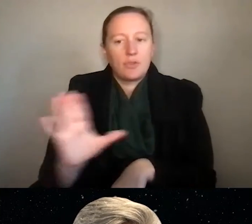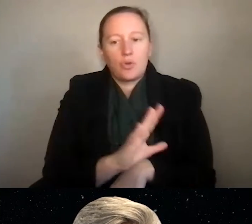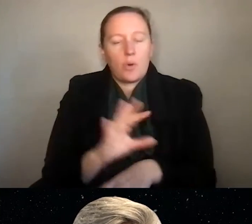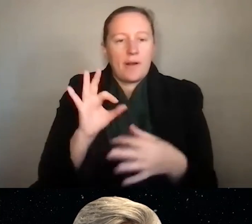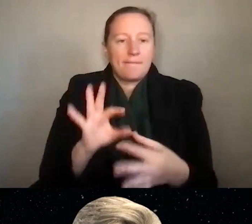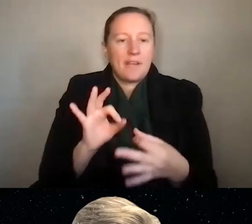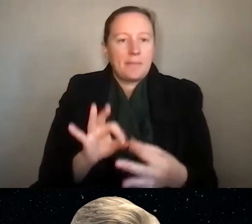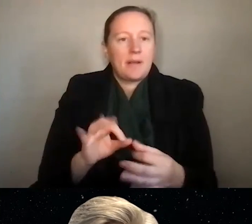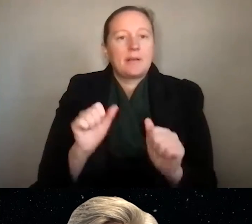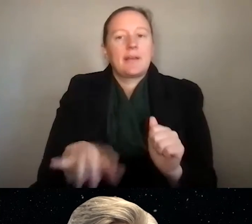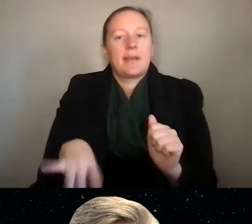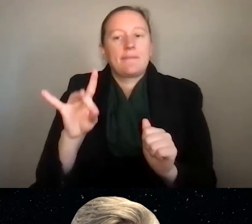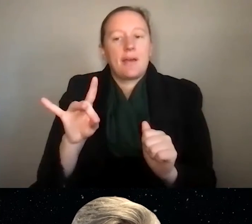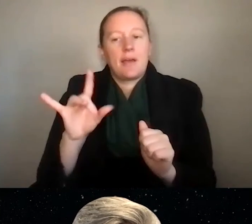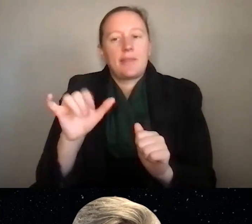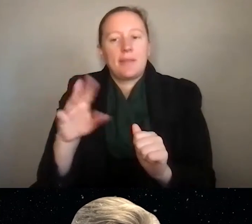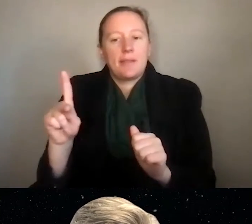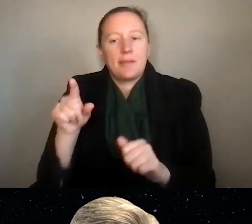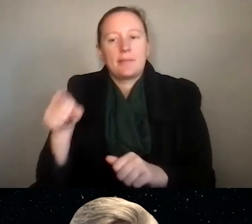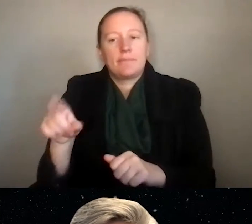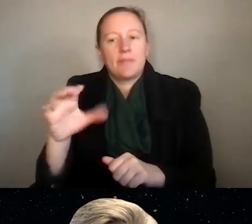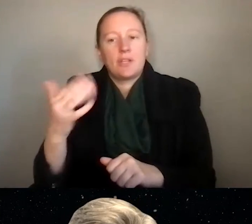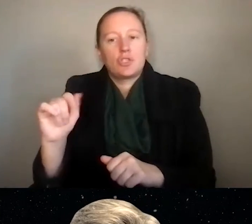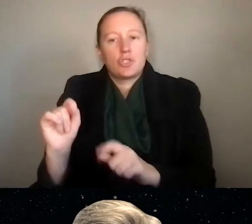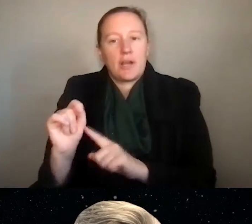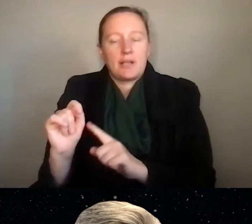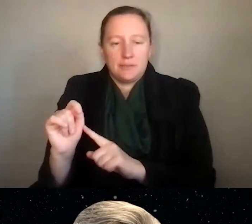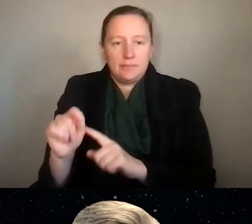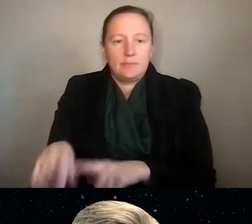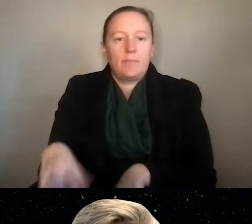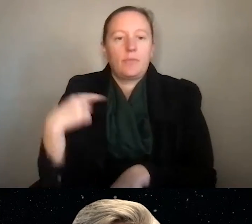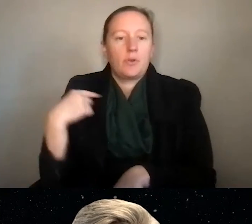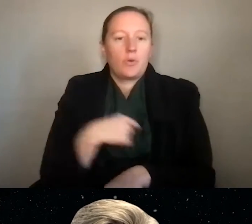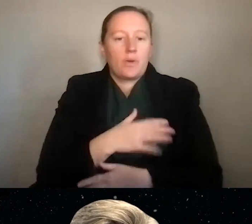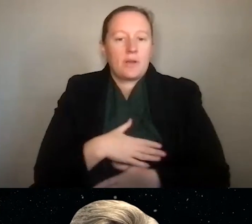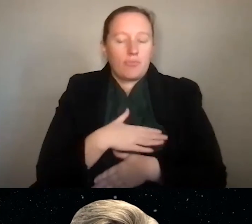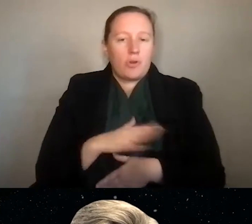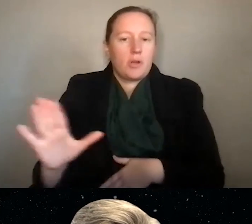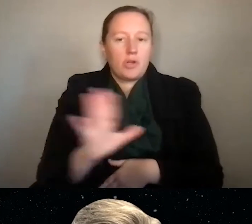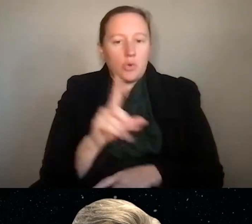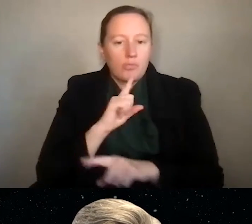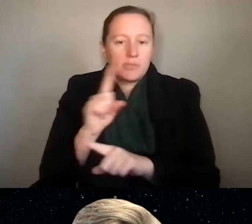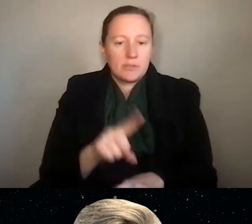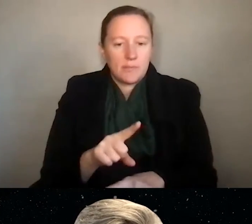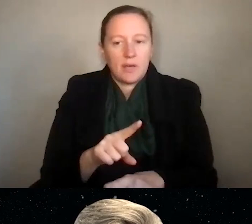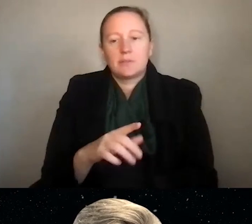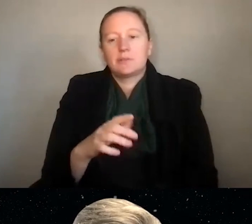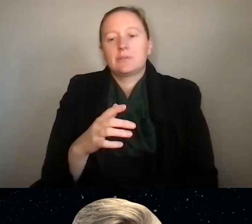you can find the link to the survey in the chat. We appreciate your responses as those survey results they do